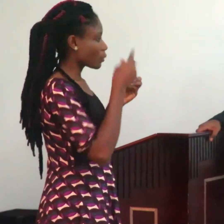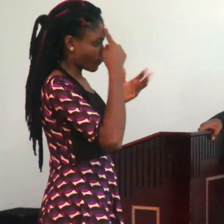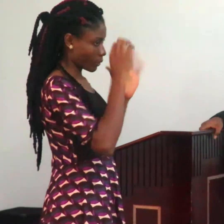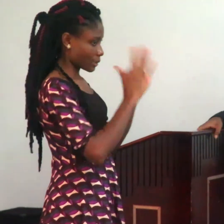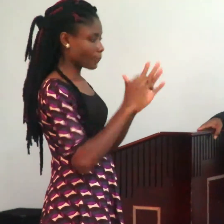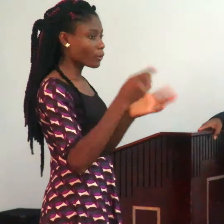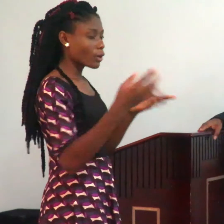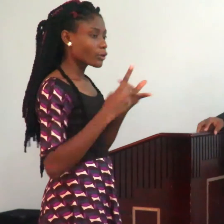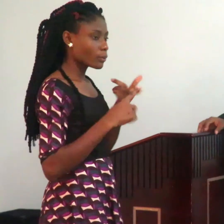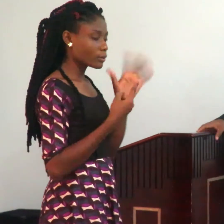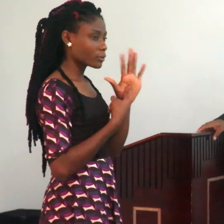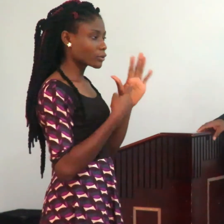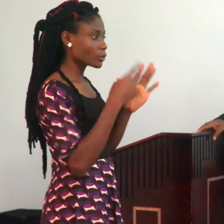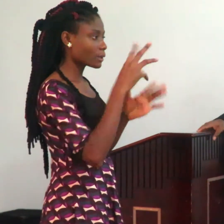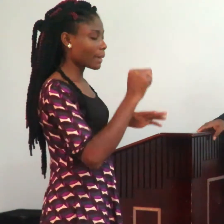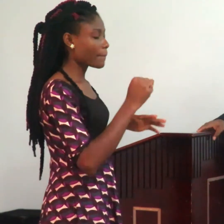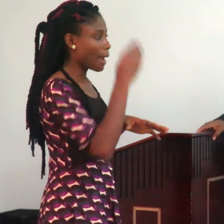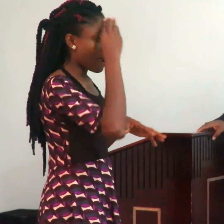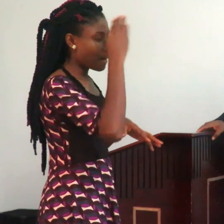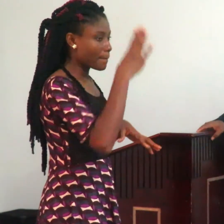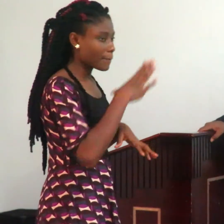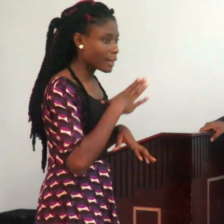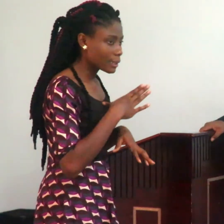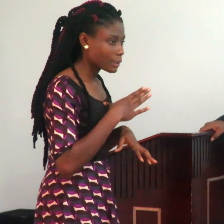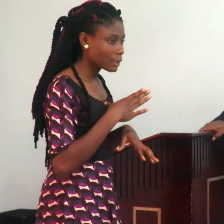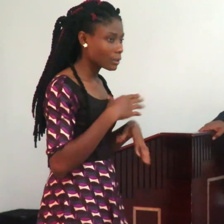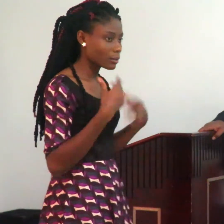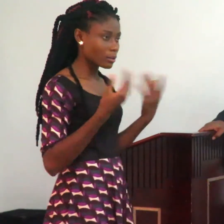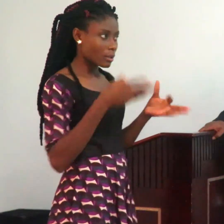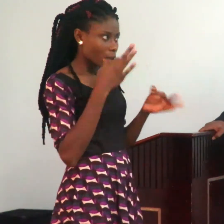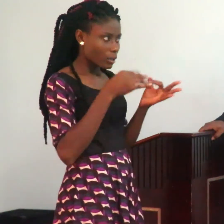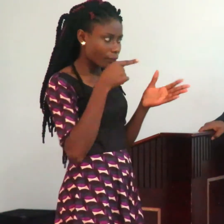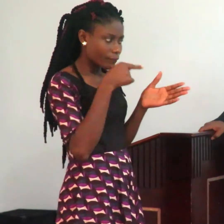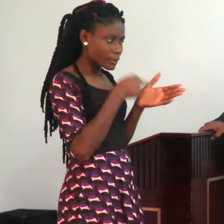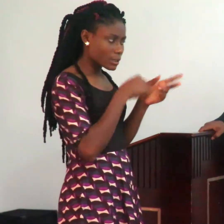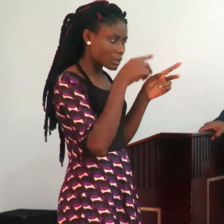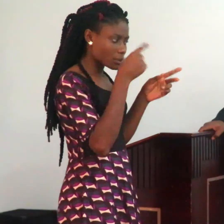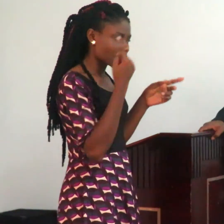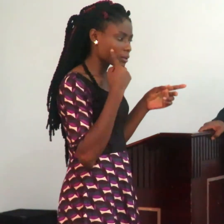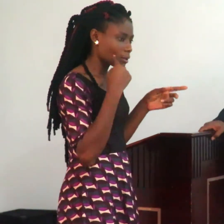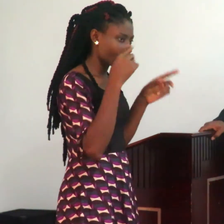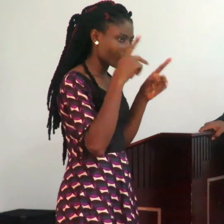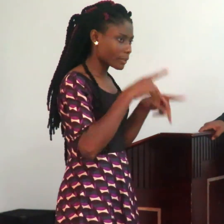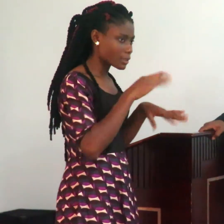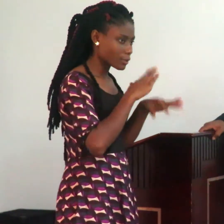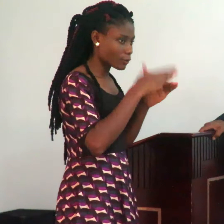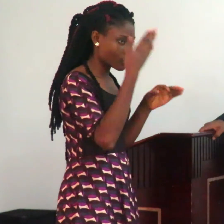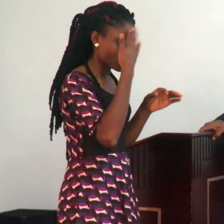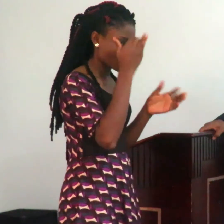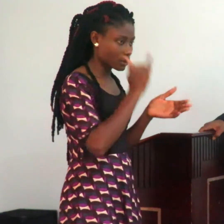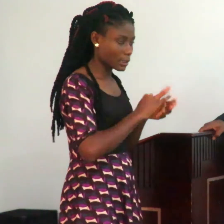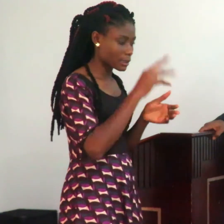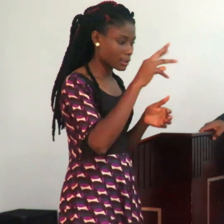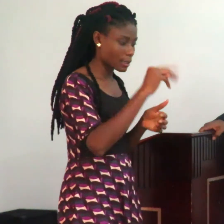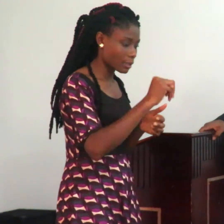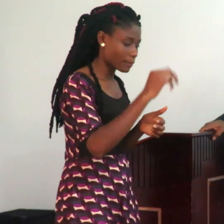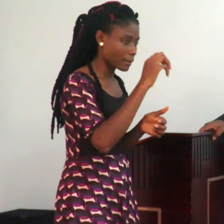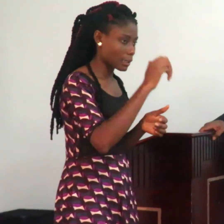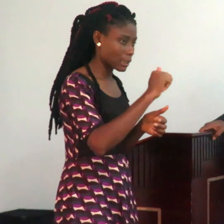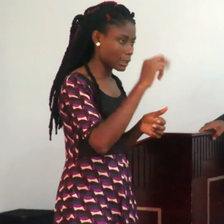if it is in our blood and we think if English was not there, maybe we wouldn t have communication which